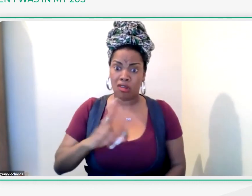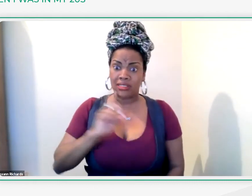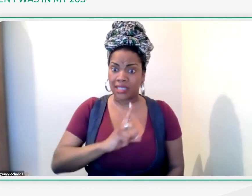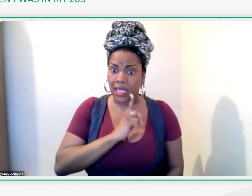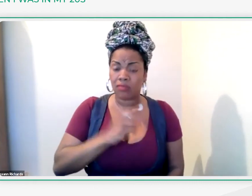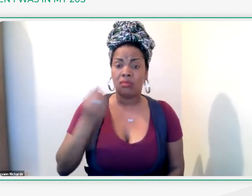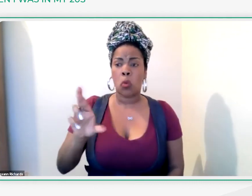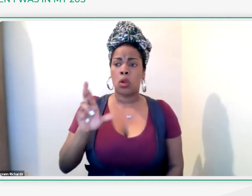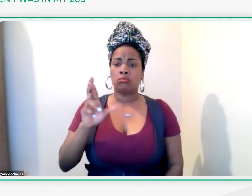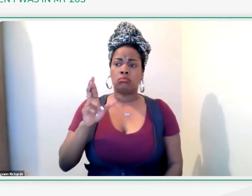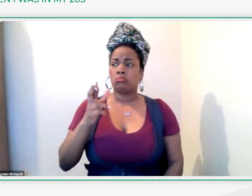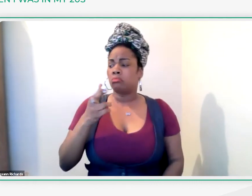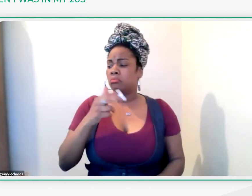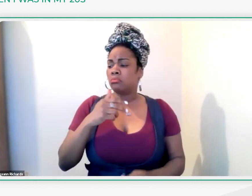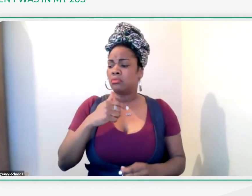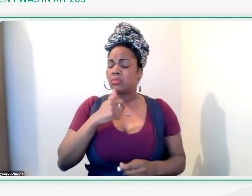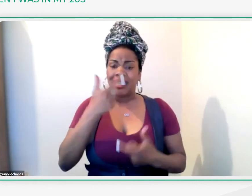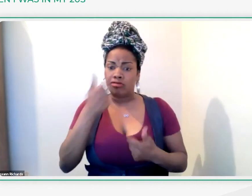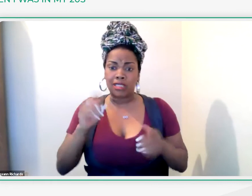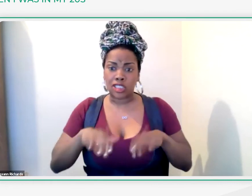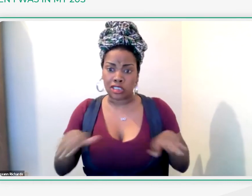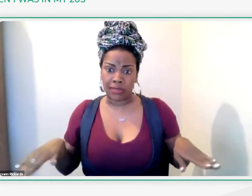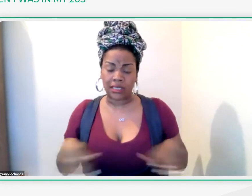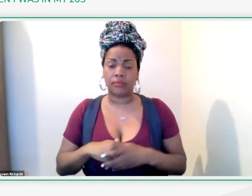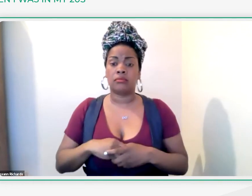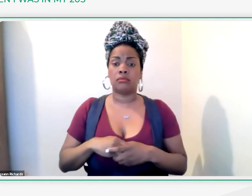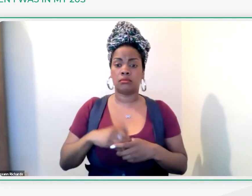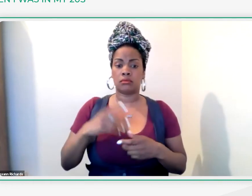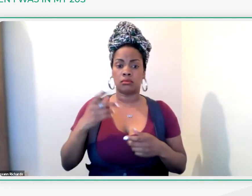In this day and age, more and more women are single.